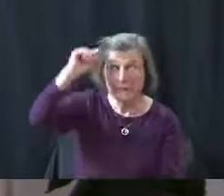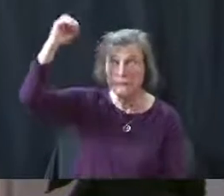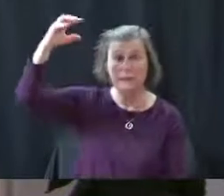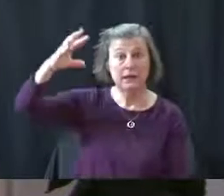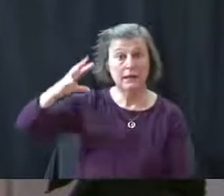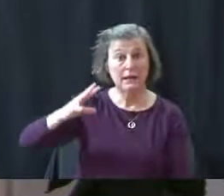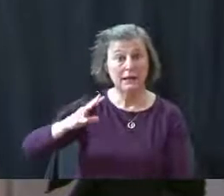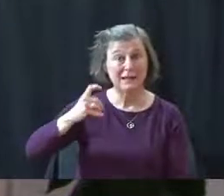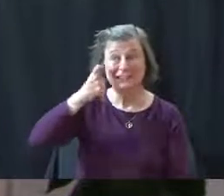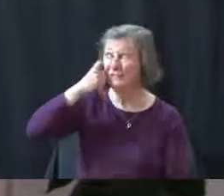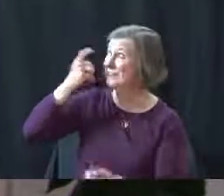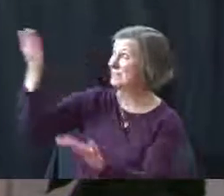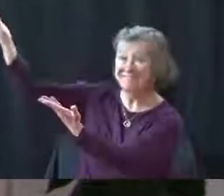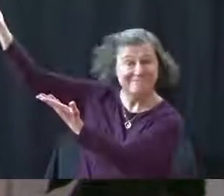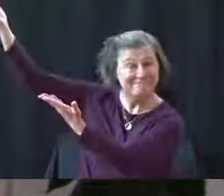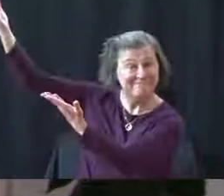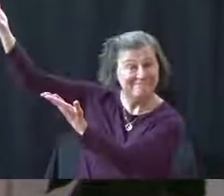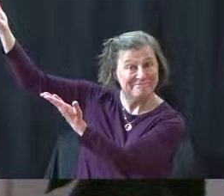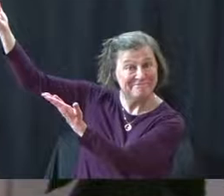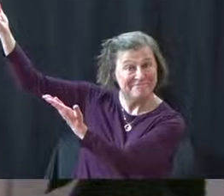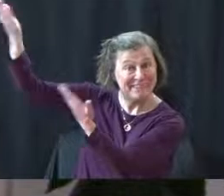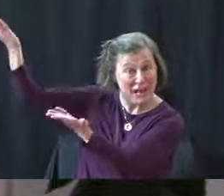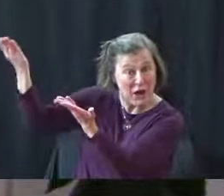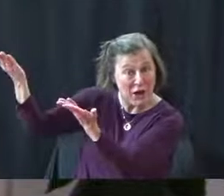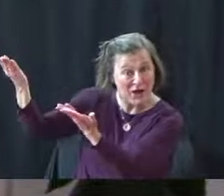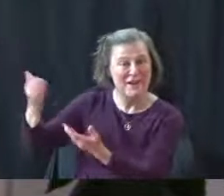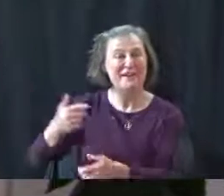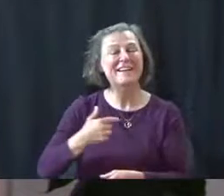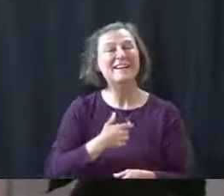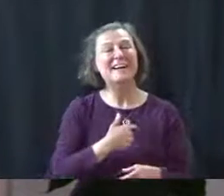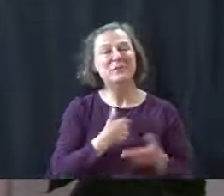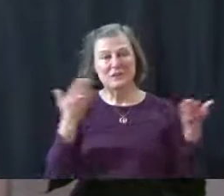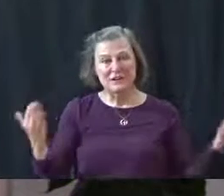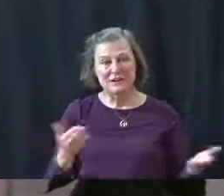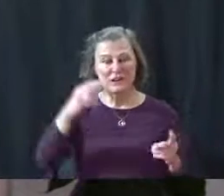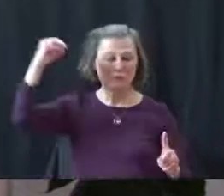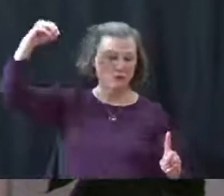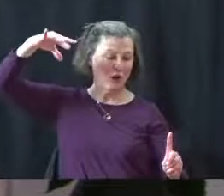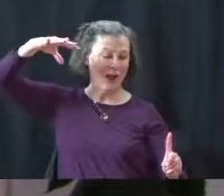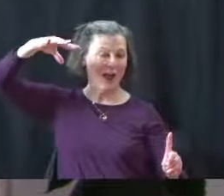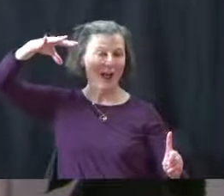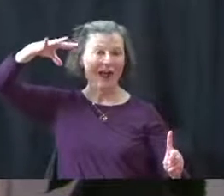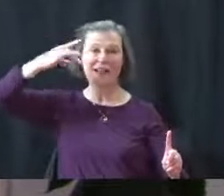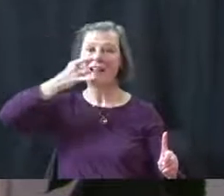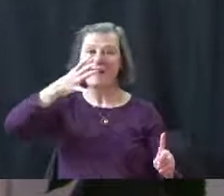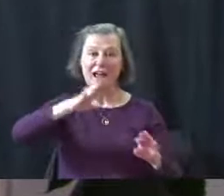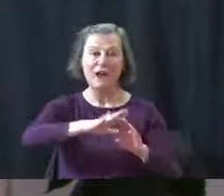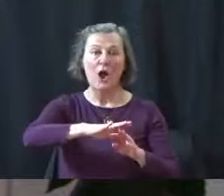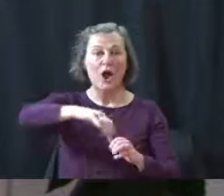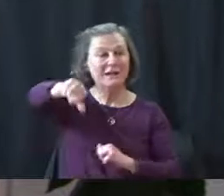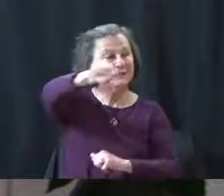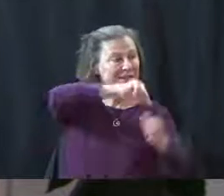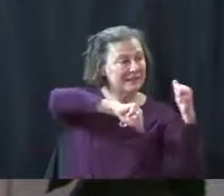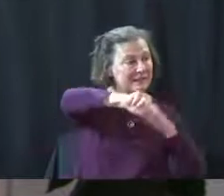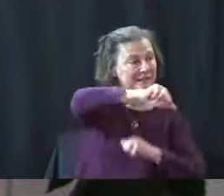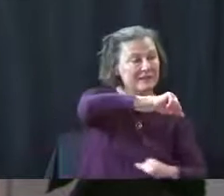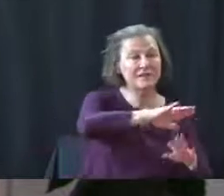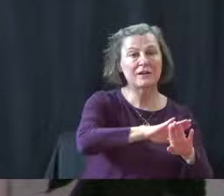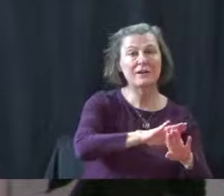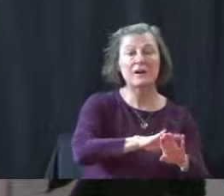just came out, we are here to shine our light on one another in such ways that everyone